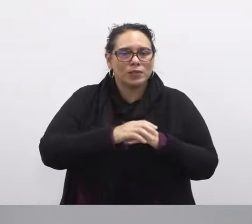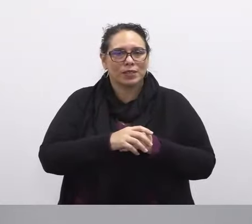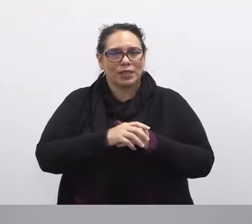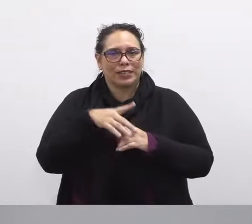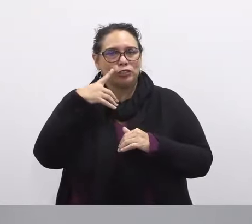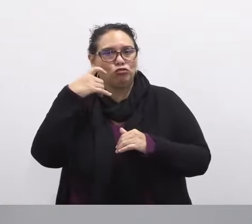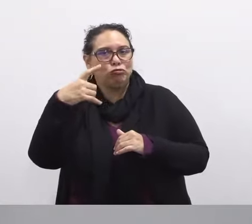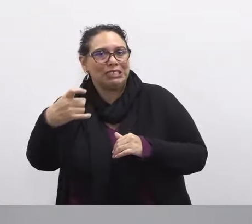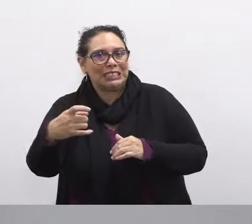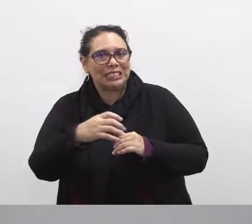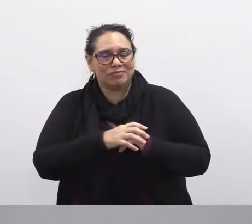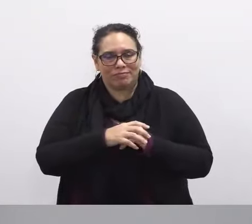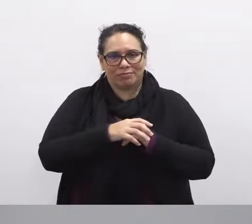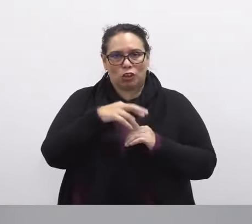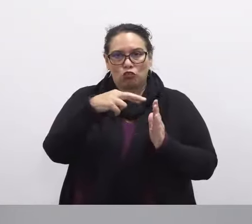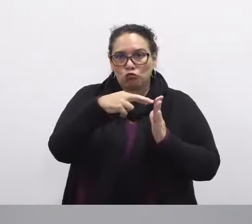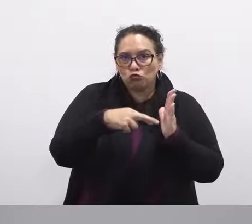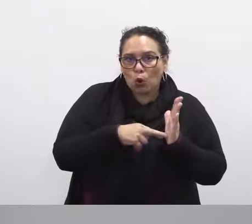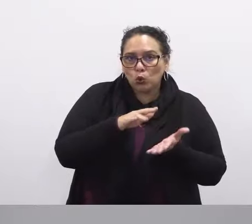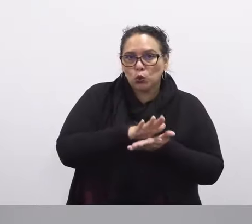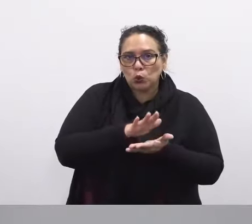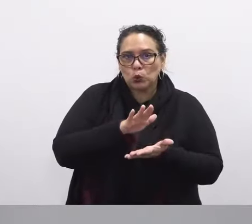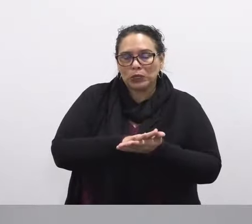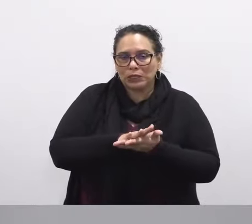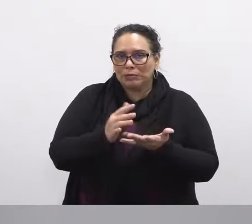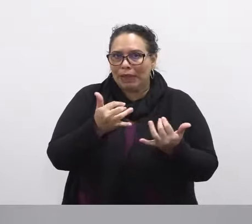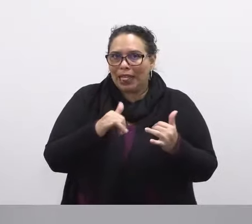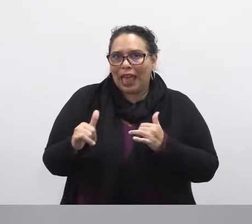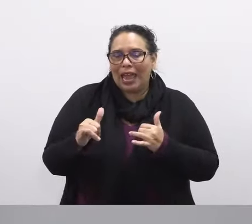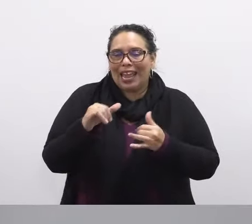around the roles that schools play in our neighborhoods and in our communities.